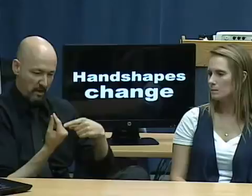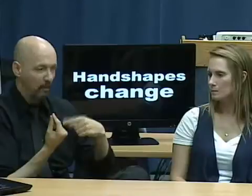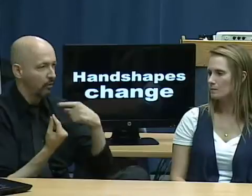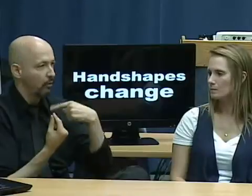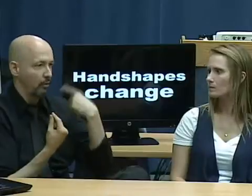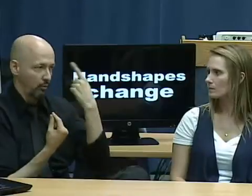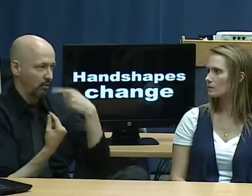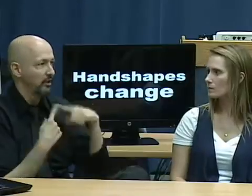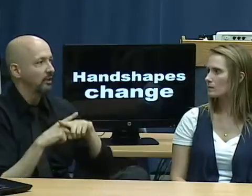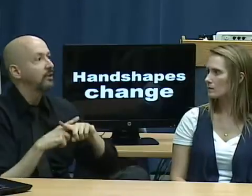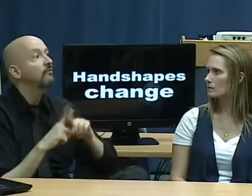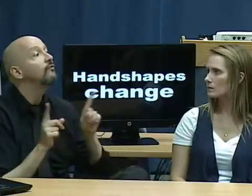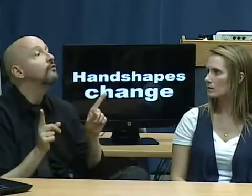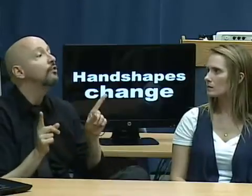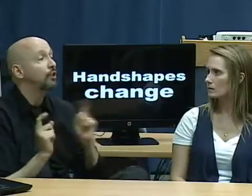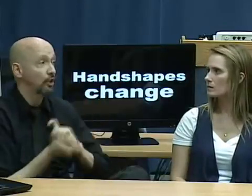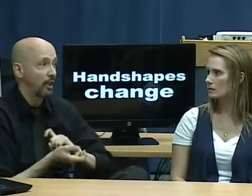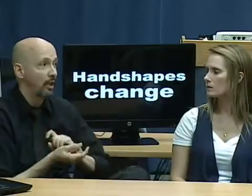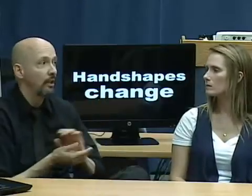It looks very different with the changes.